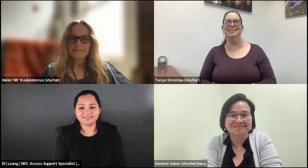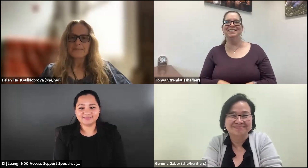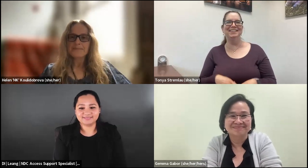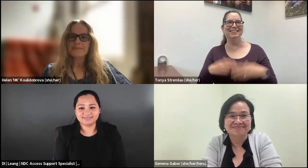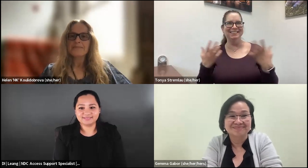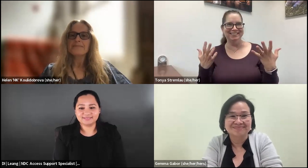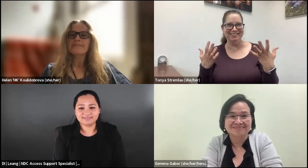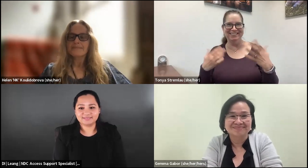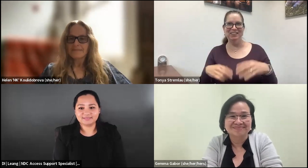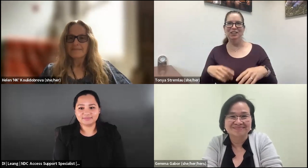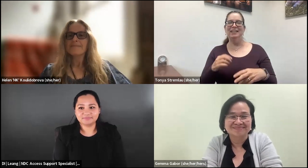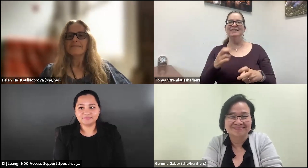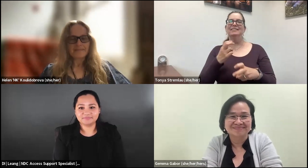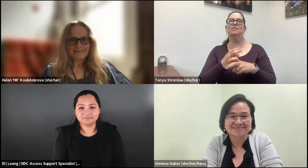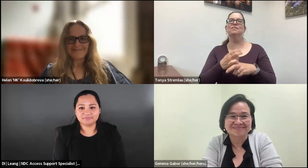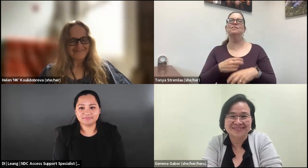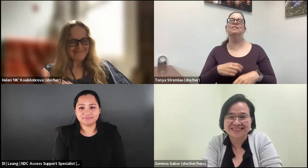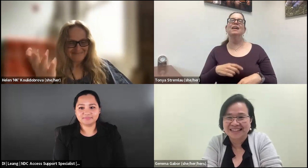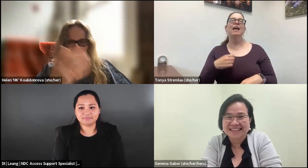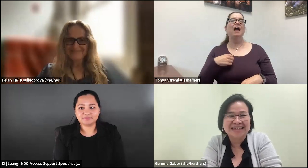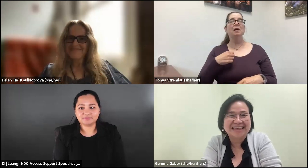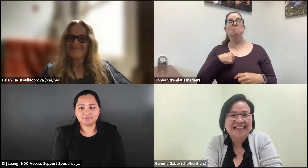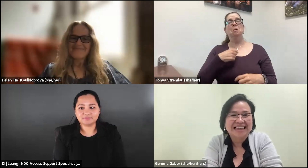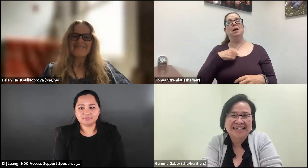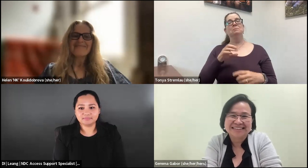All right. This is Tonya. No one's wanting to start, right? It's tough.